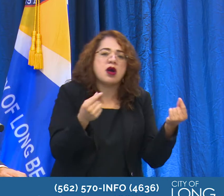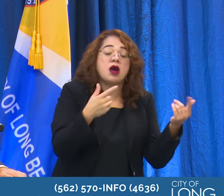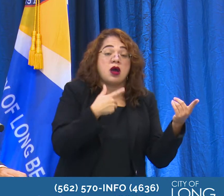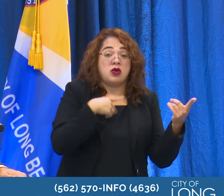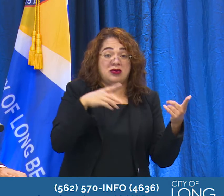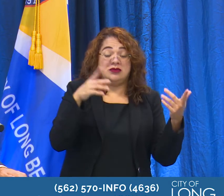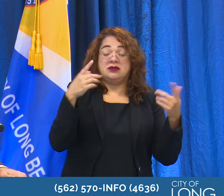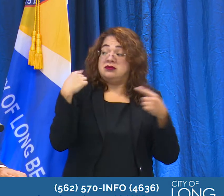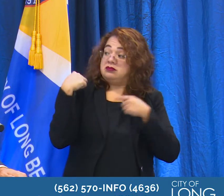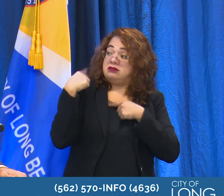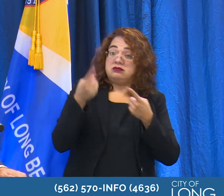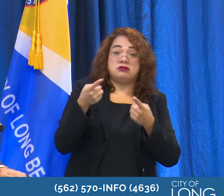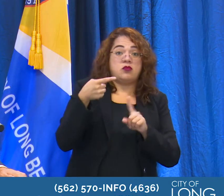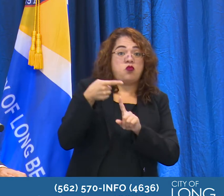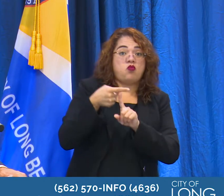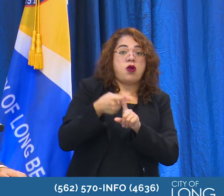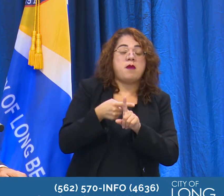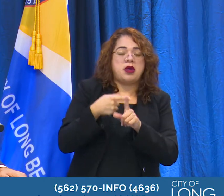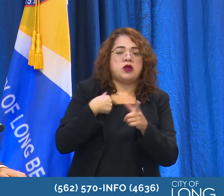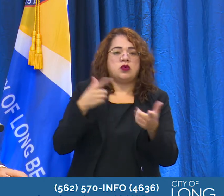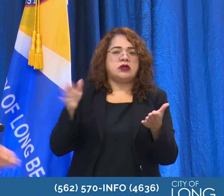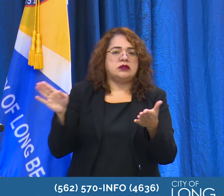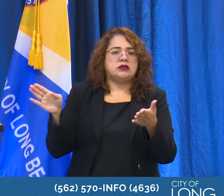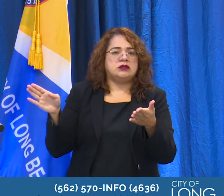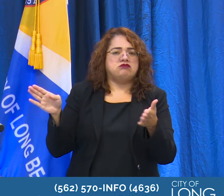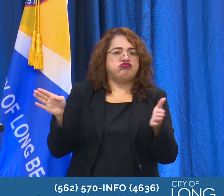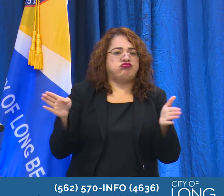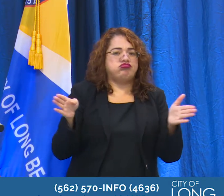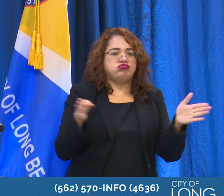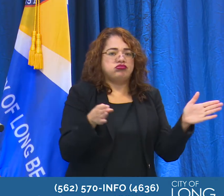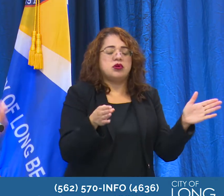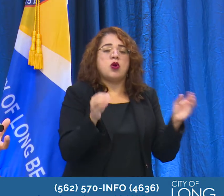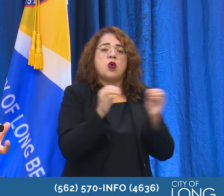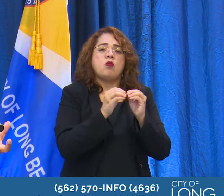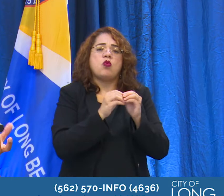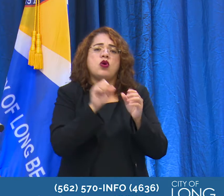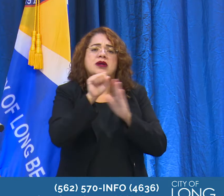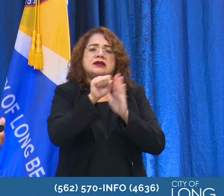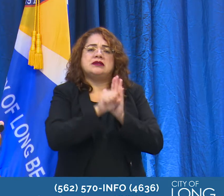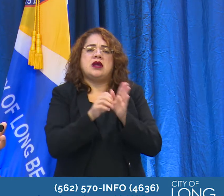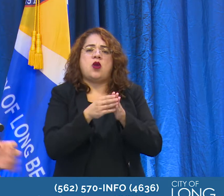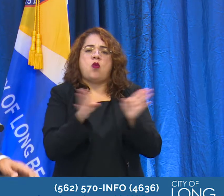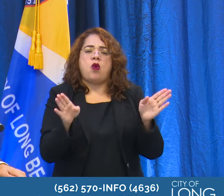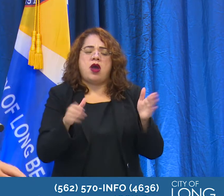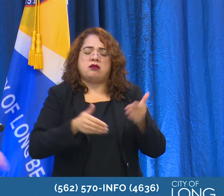last month or so to much more of a statewide approach across the State of California. The